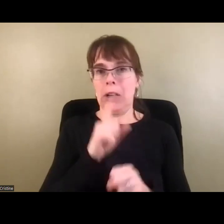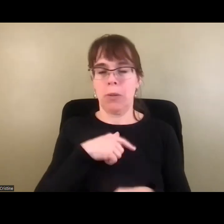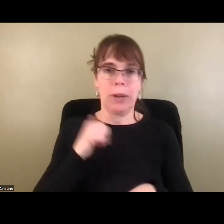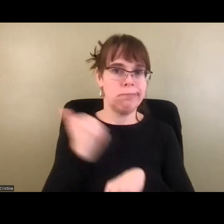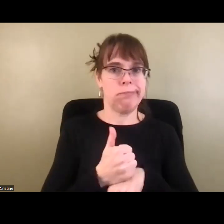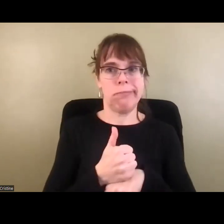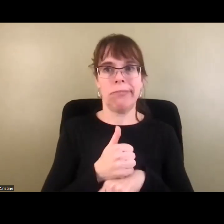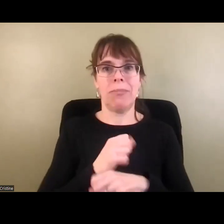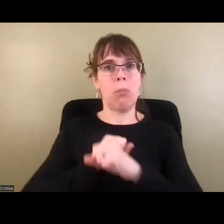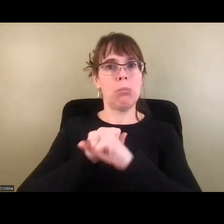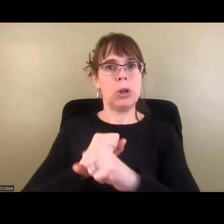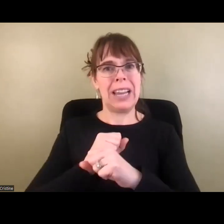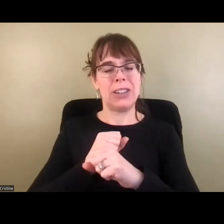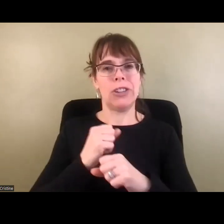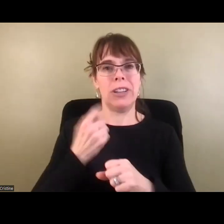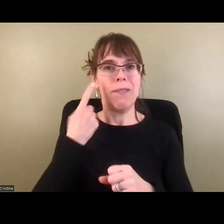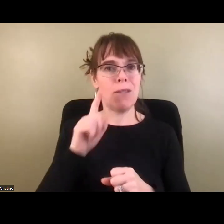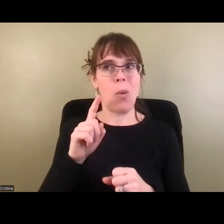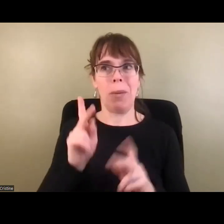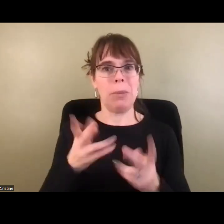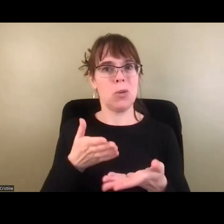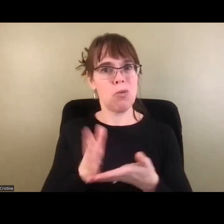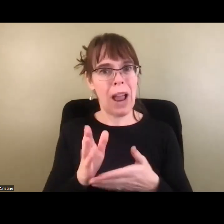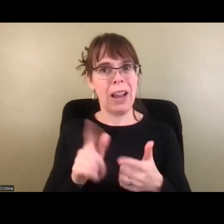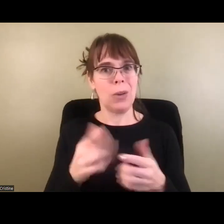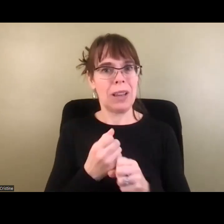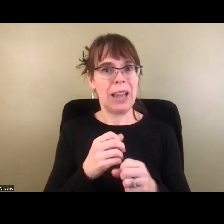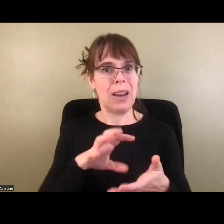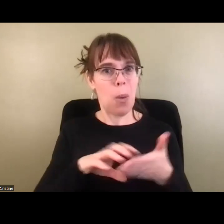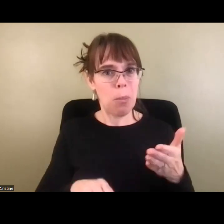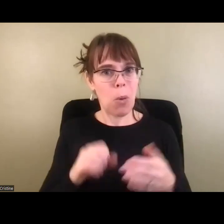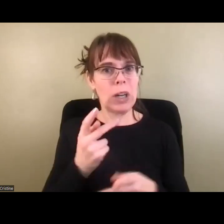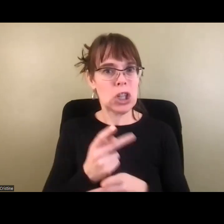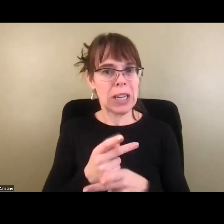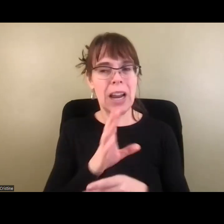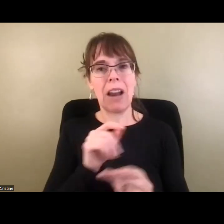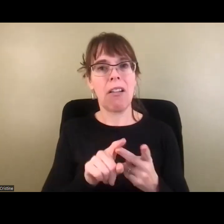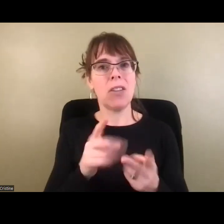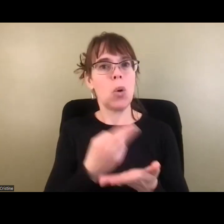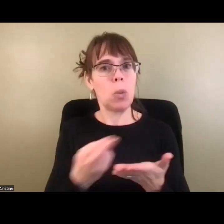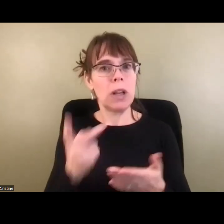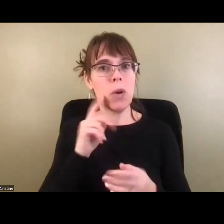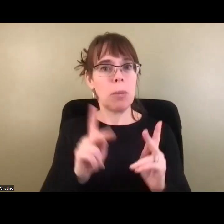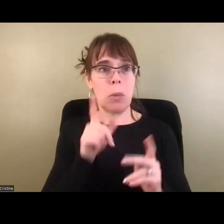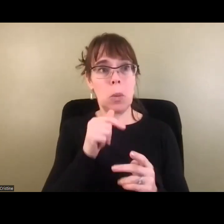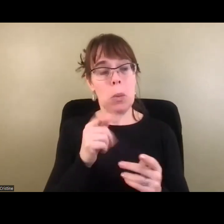protect the right to abortion care as well as resources for those who do choose to parent,